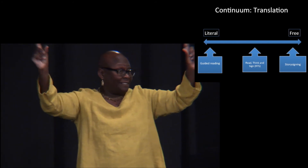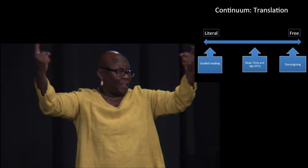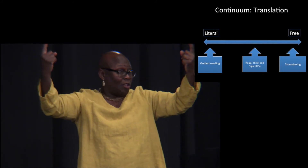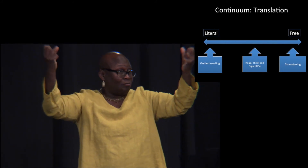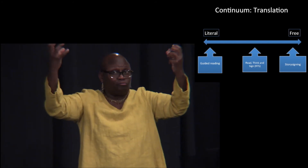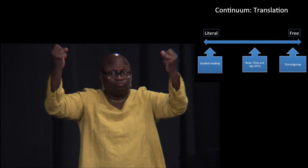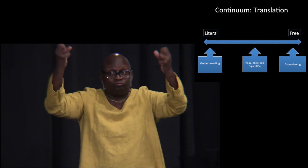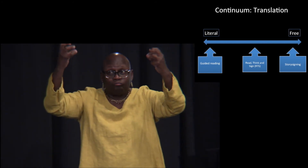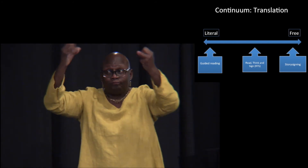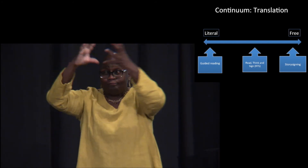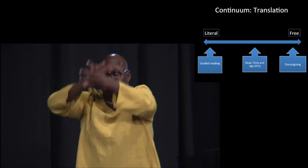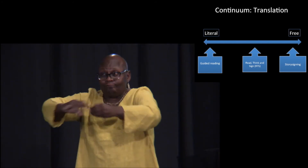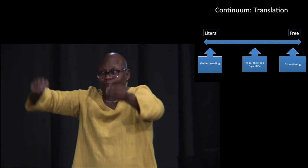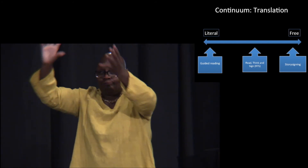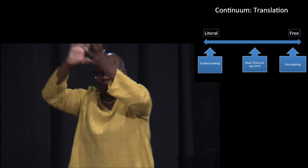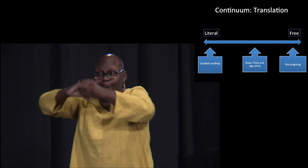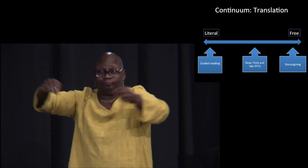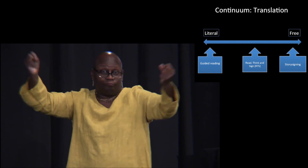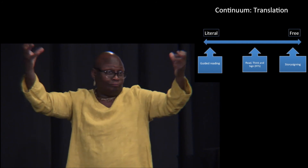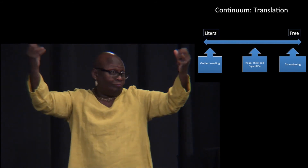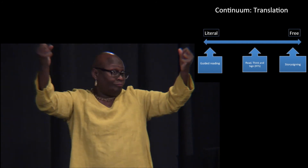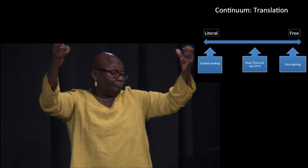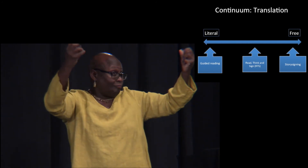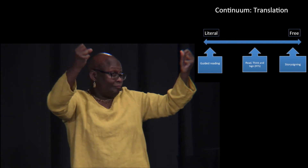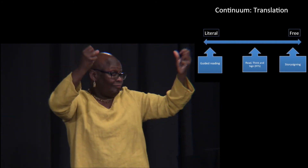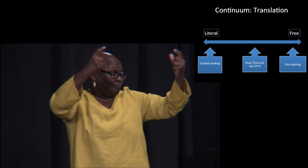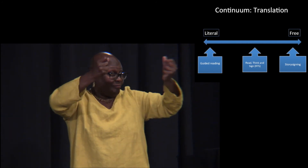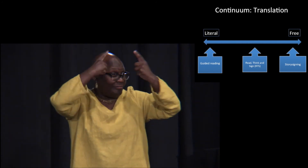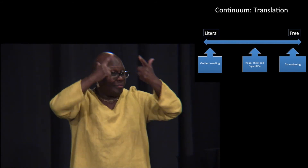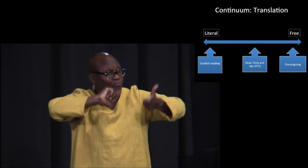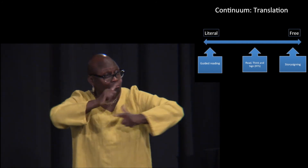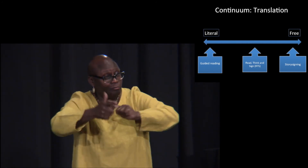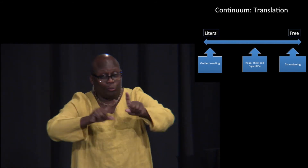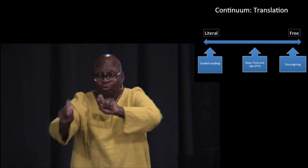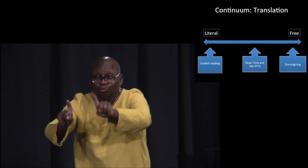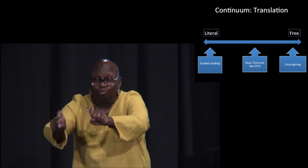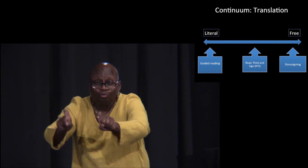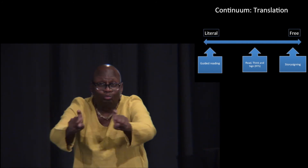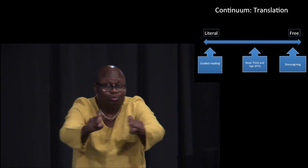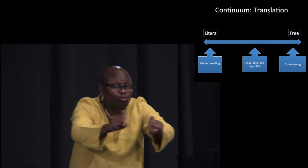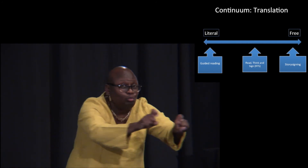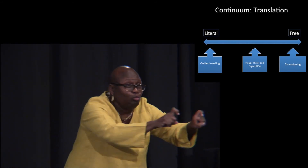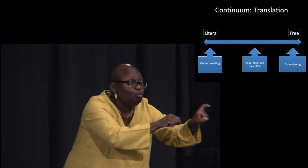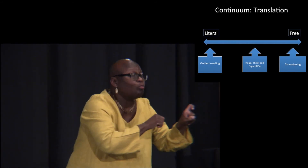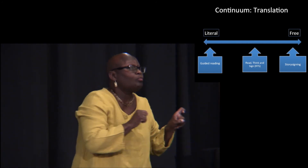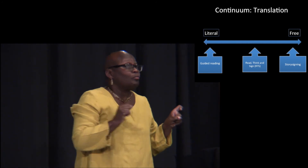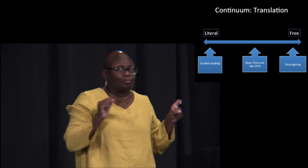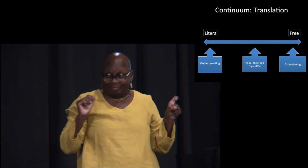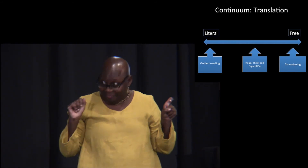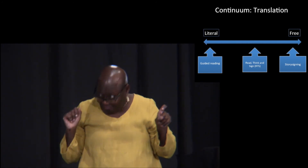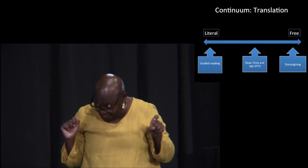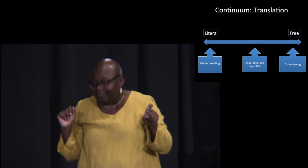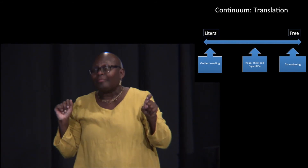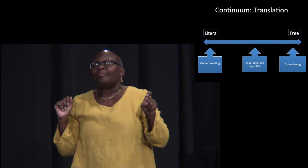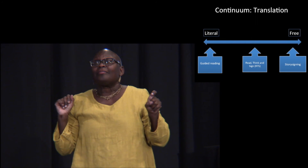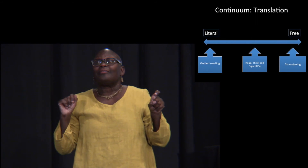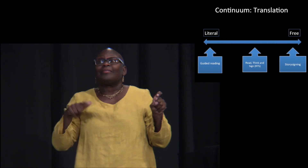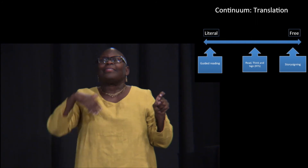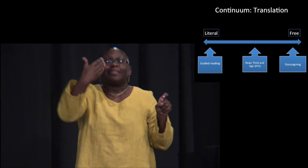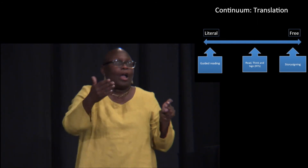identify miscues where students are misunderstanding particular terms,